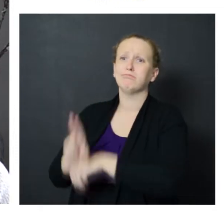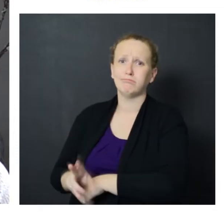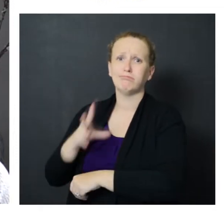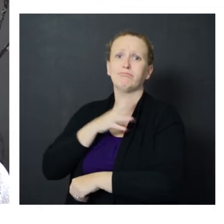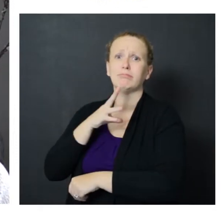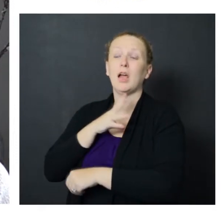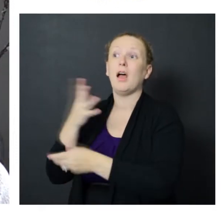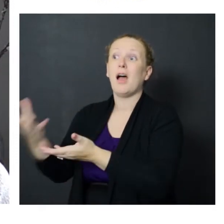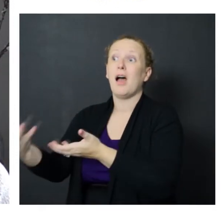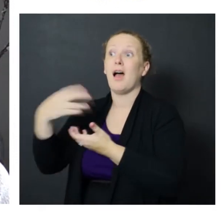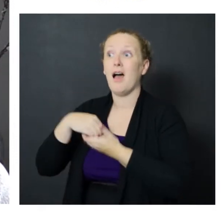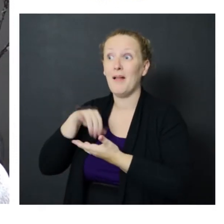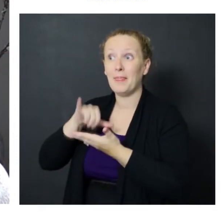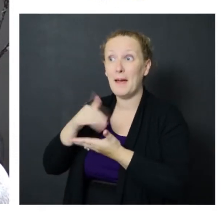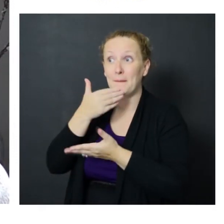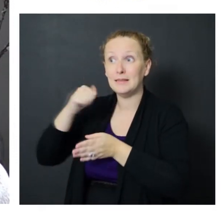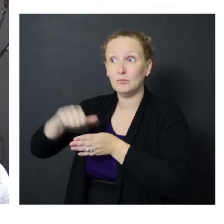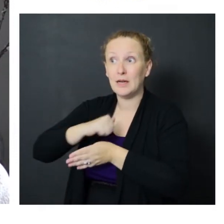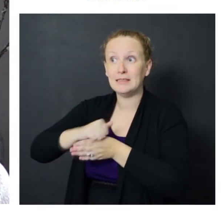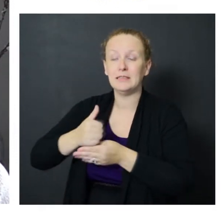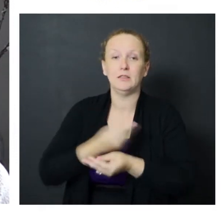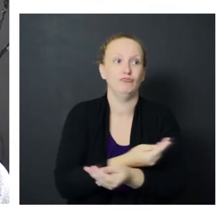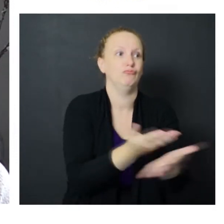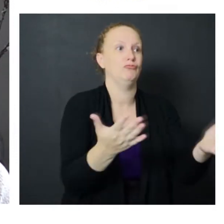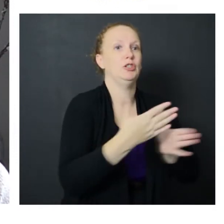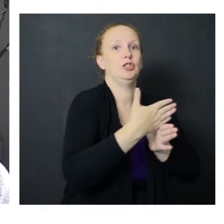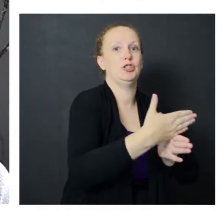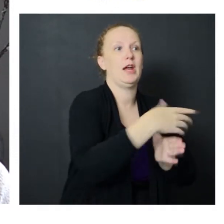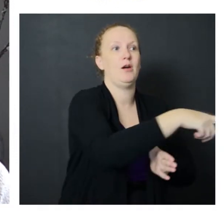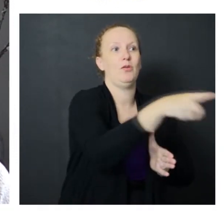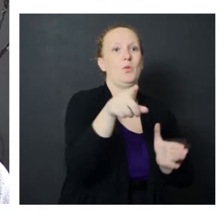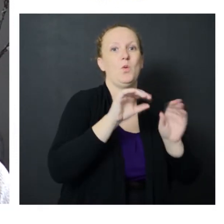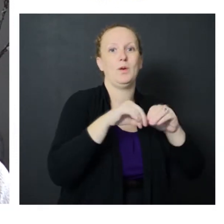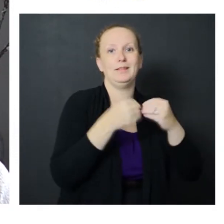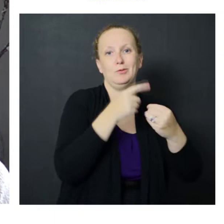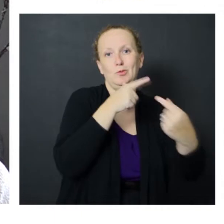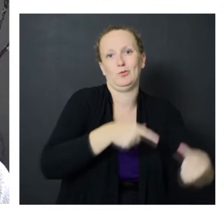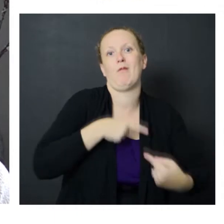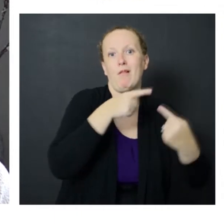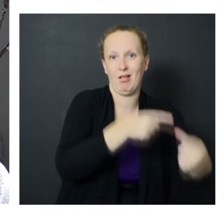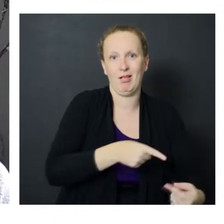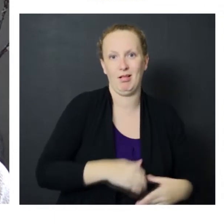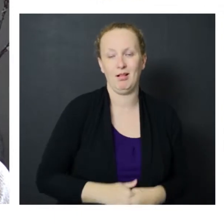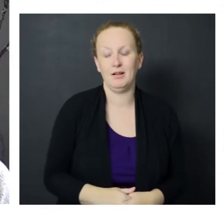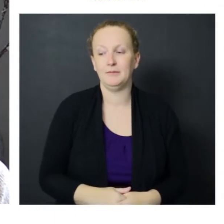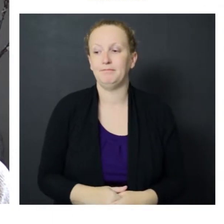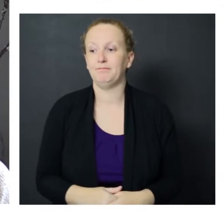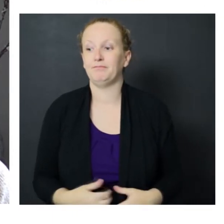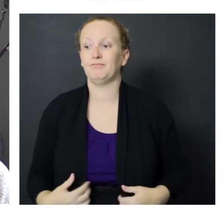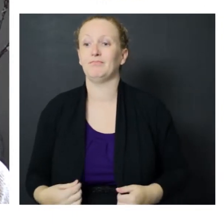a language department at a hospital. Because this disconnect that was happening across the board in